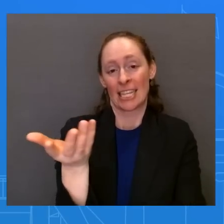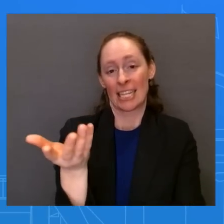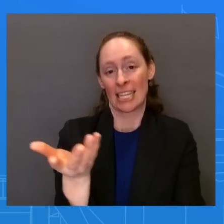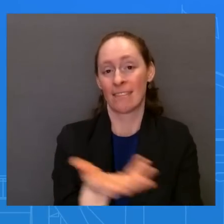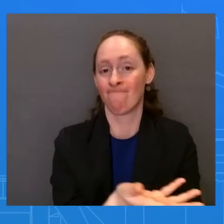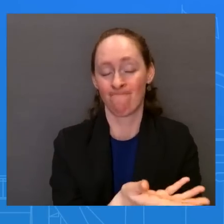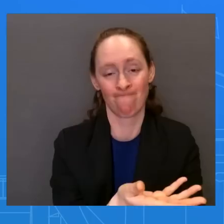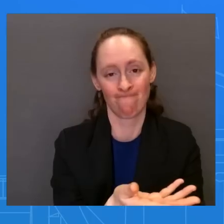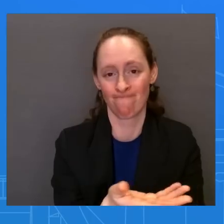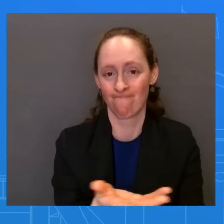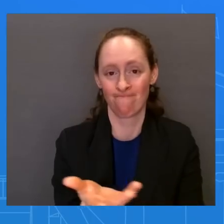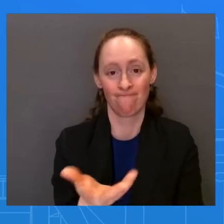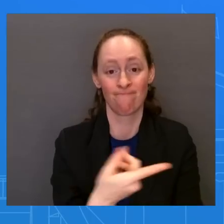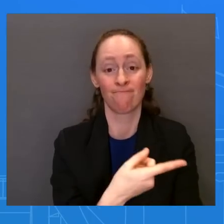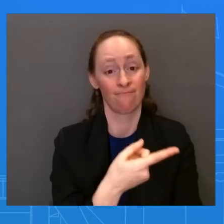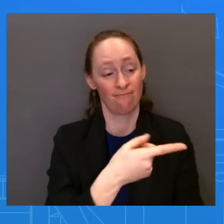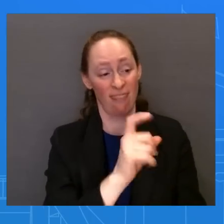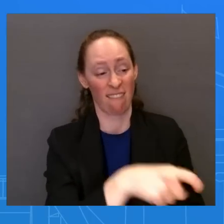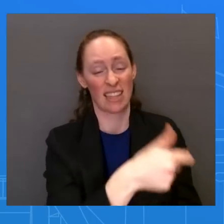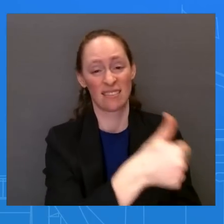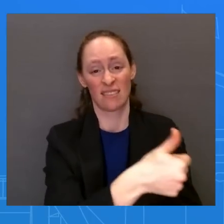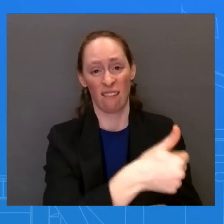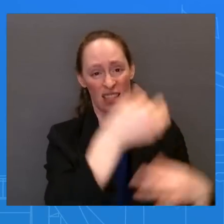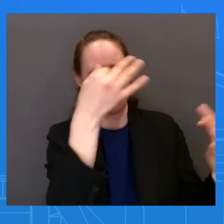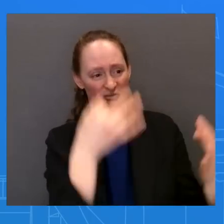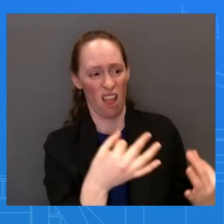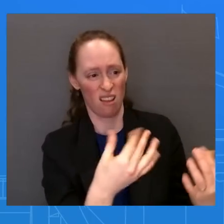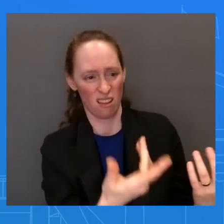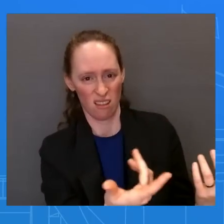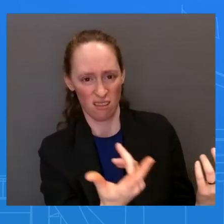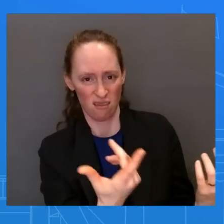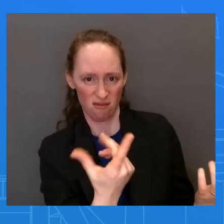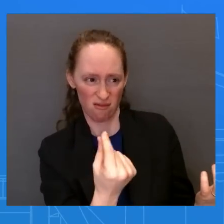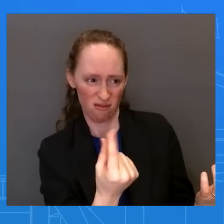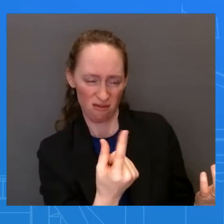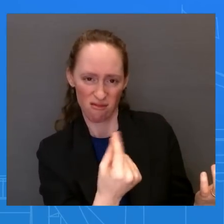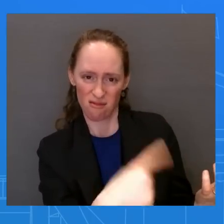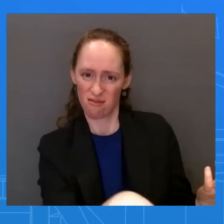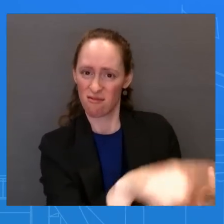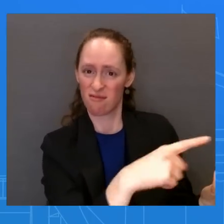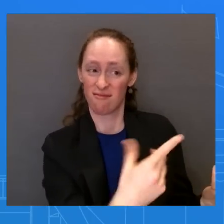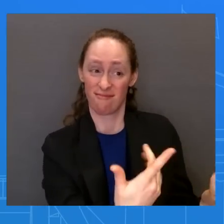Go ahead. The Press: Thank you, Karine. Just a quick follow-up on the economy and job cuts.